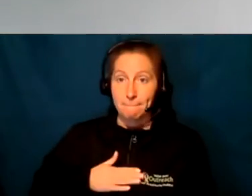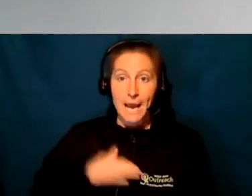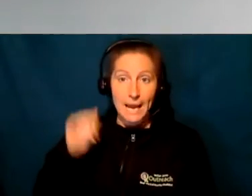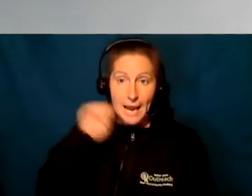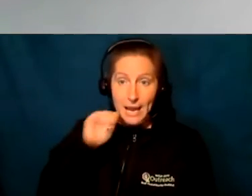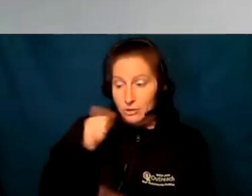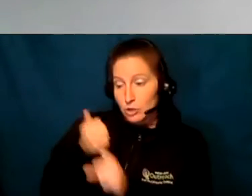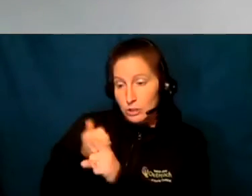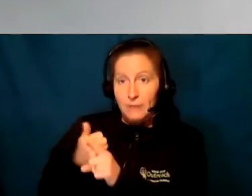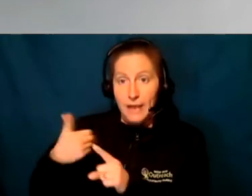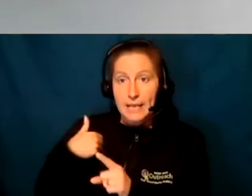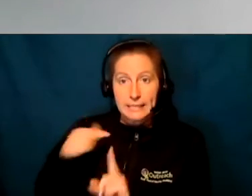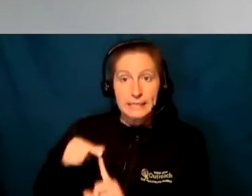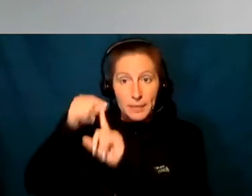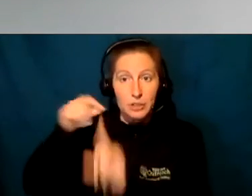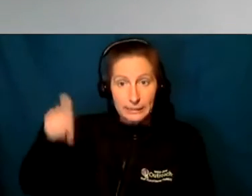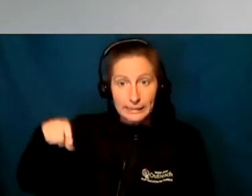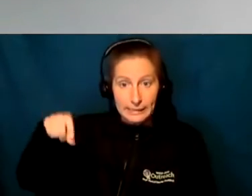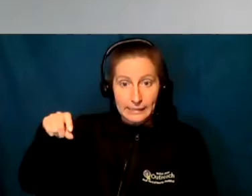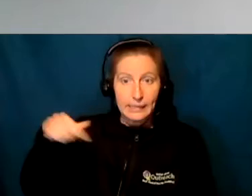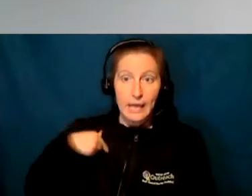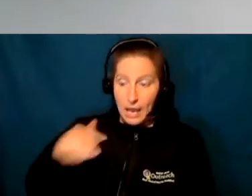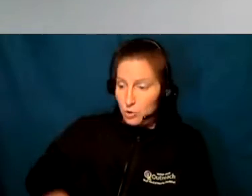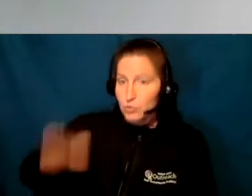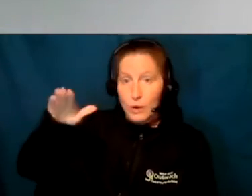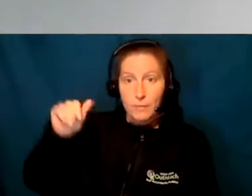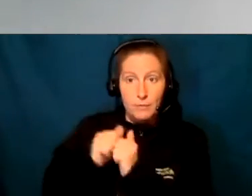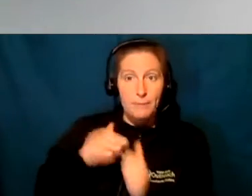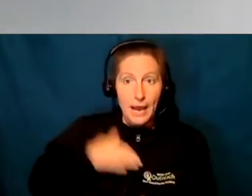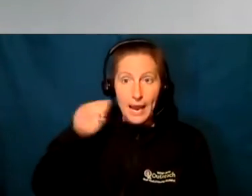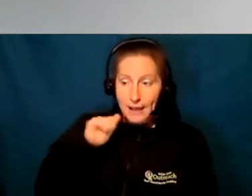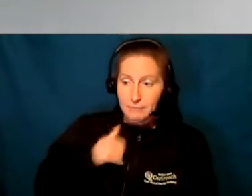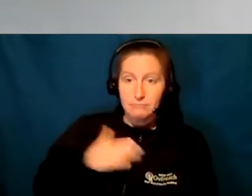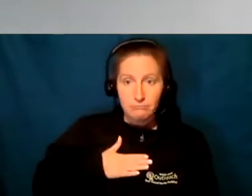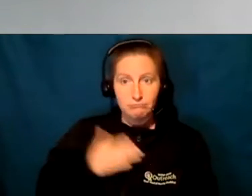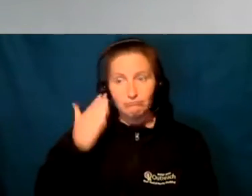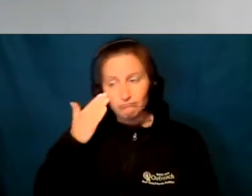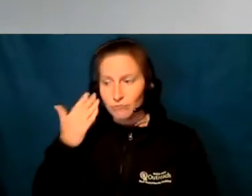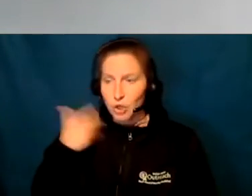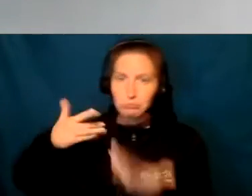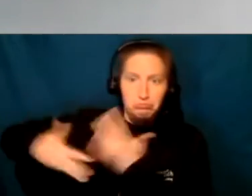And I grew up with that just in my life, you know, going to the Special Olympics